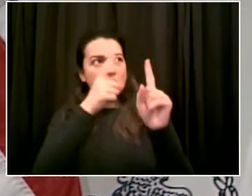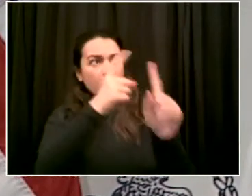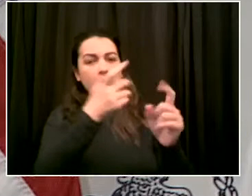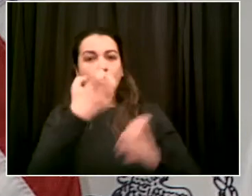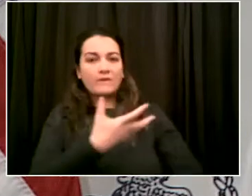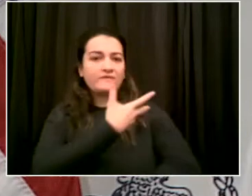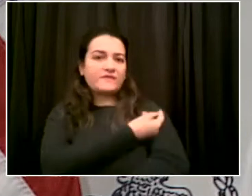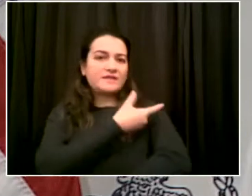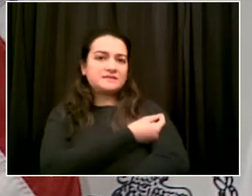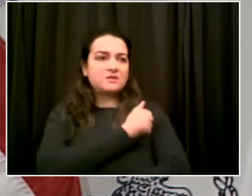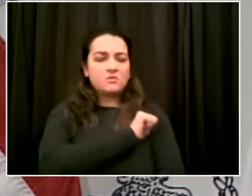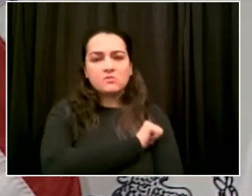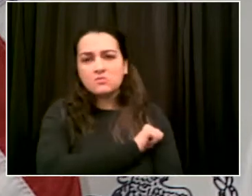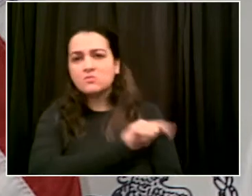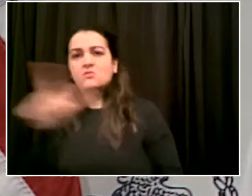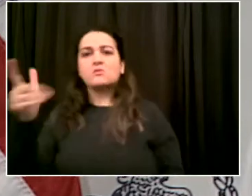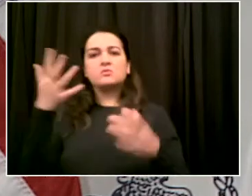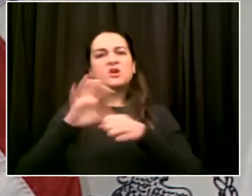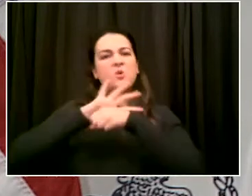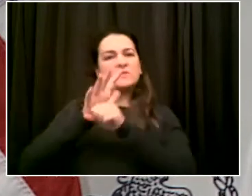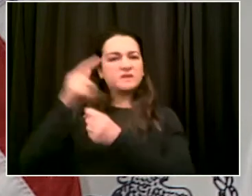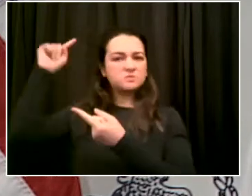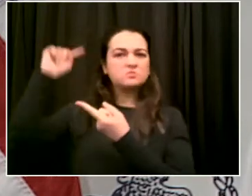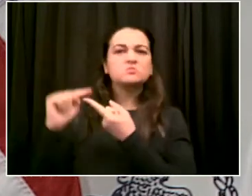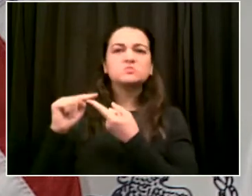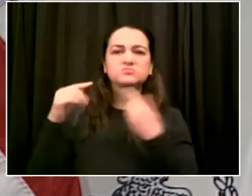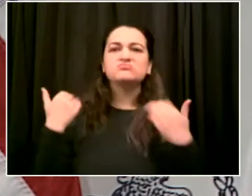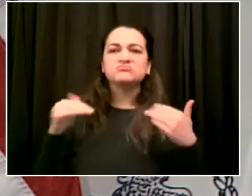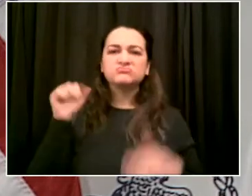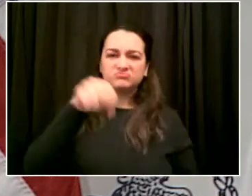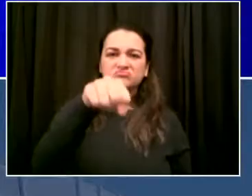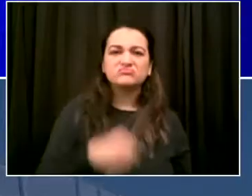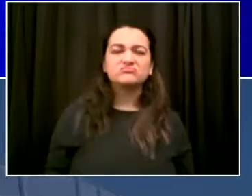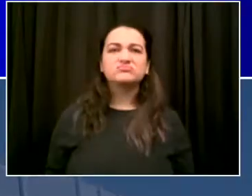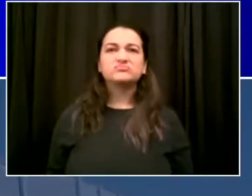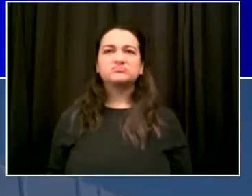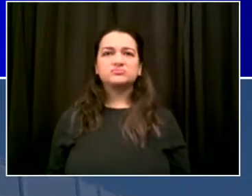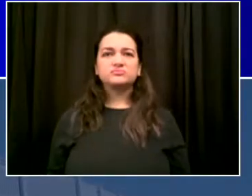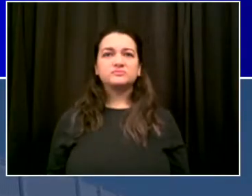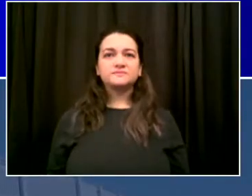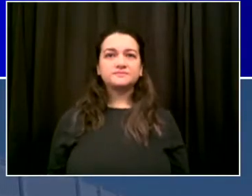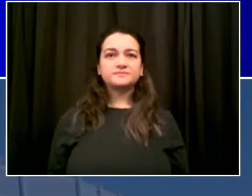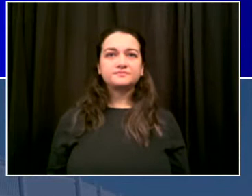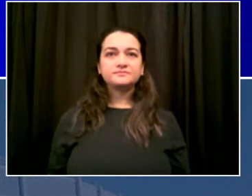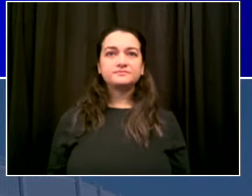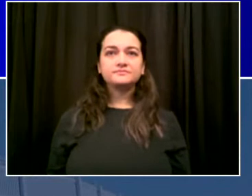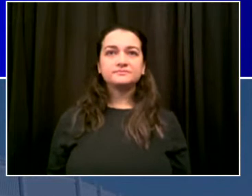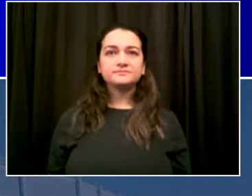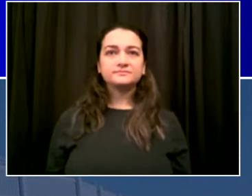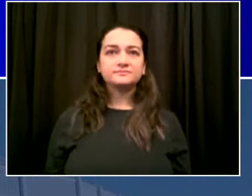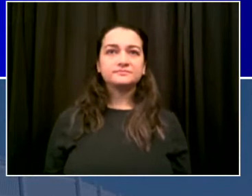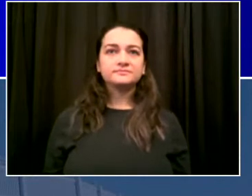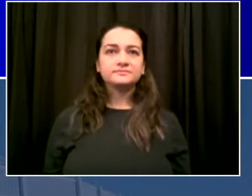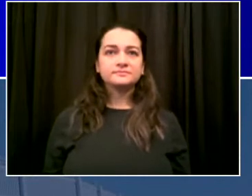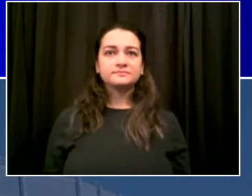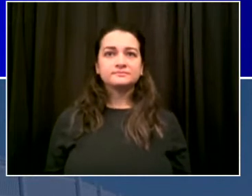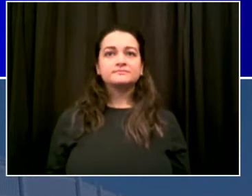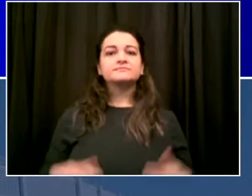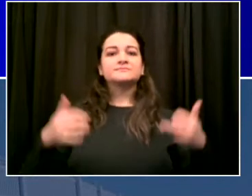CAPACITY IS GROWING EVERY DAY, THERE ARE